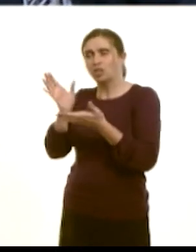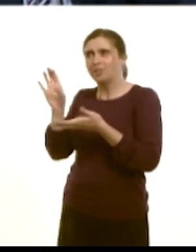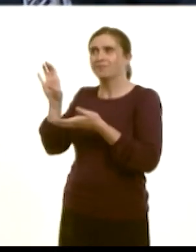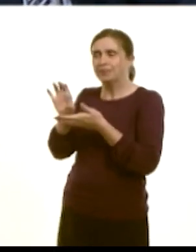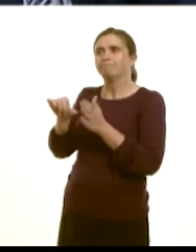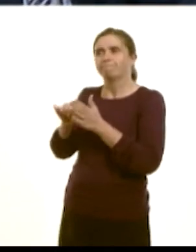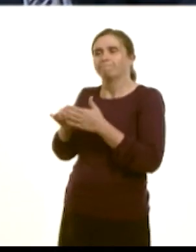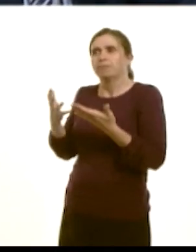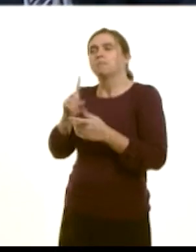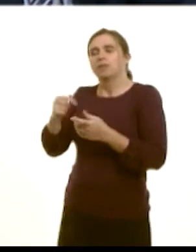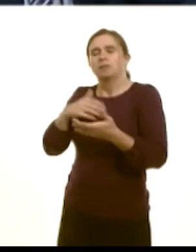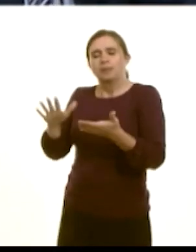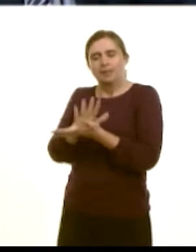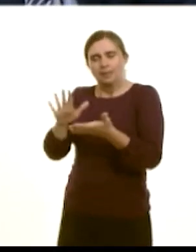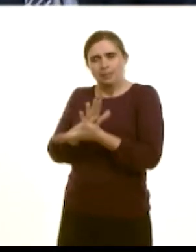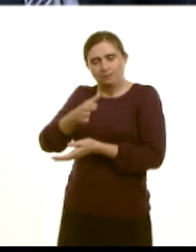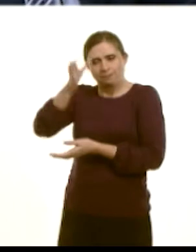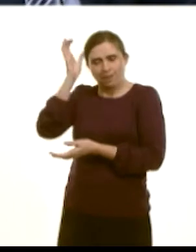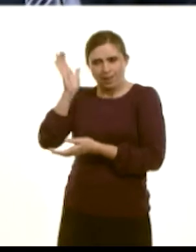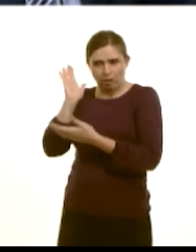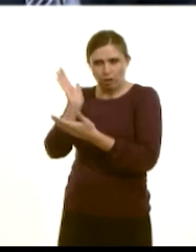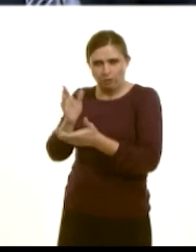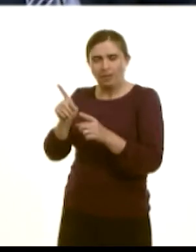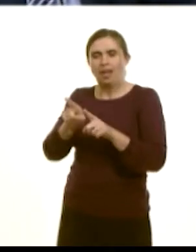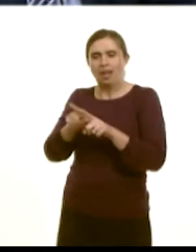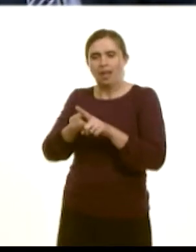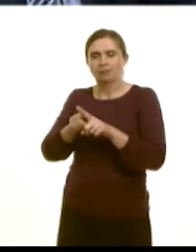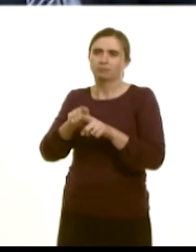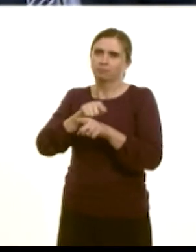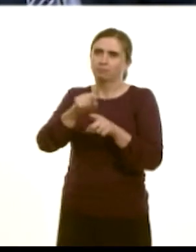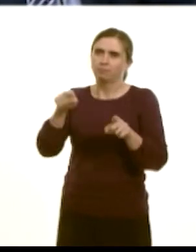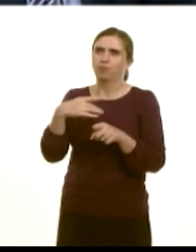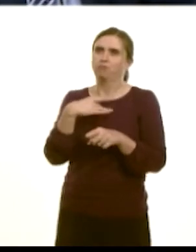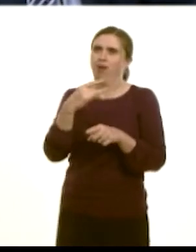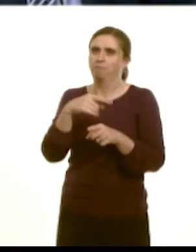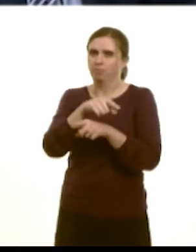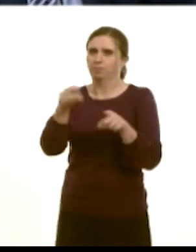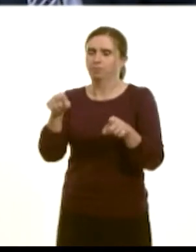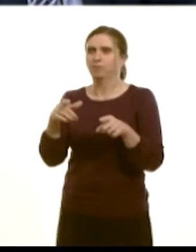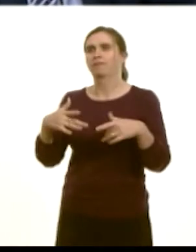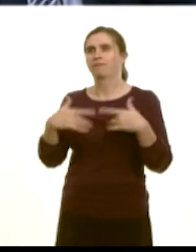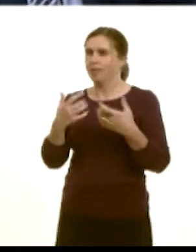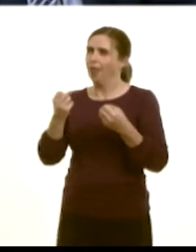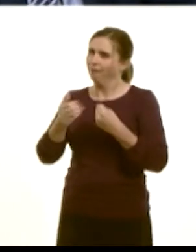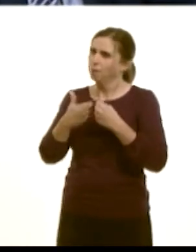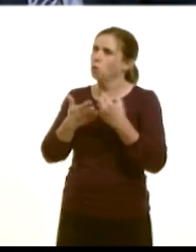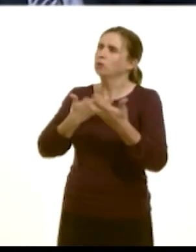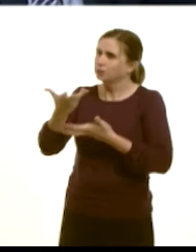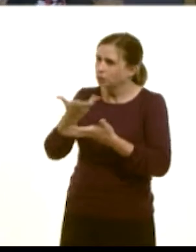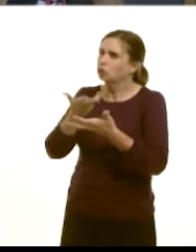with the fact that the fire service and the FBU representatives feel that there is much to discuss. We will continue those discussions.